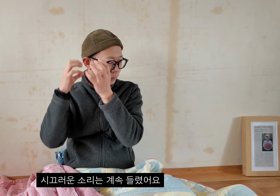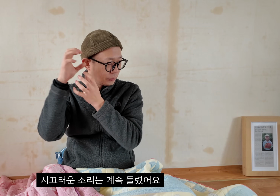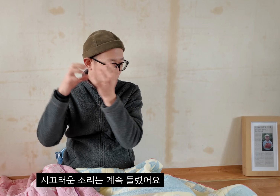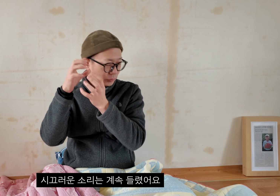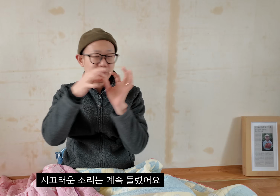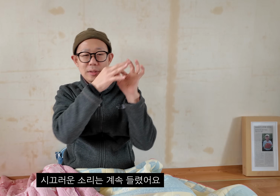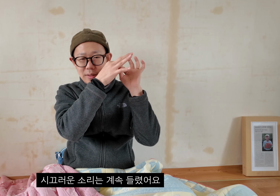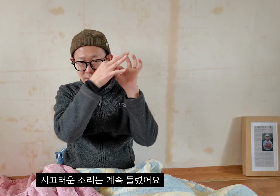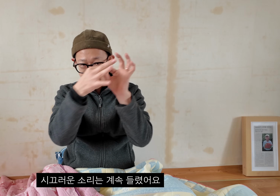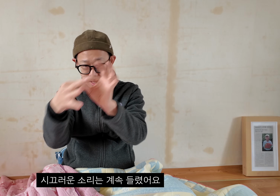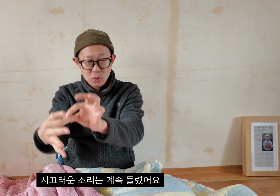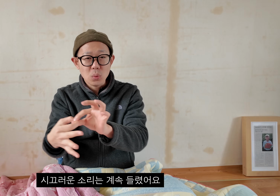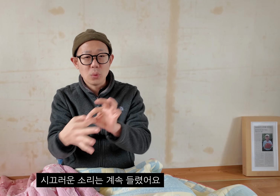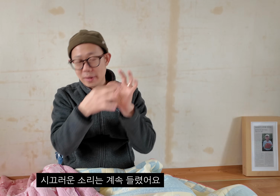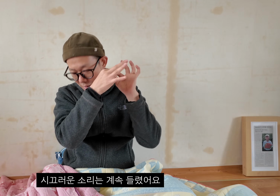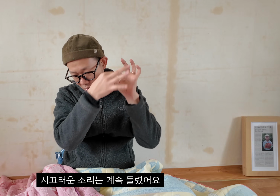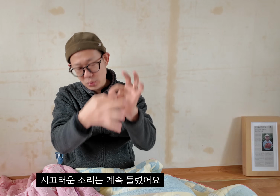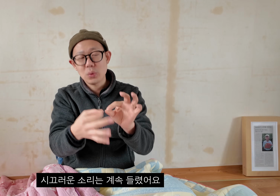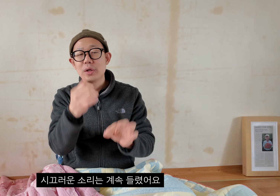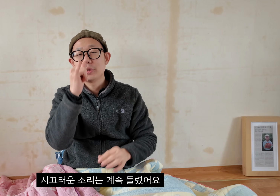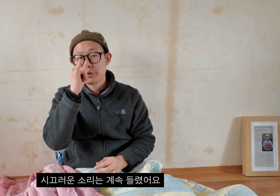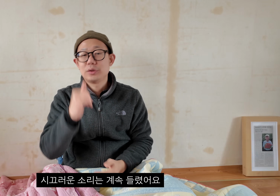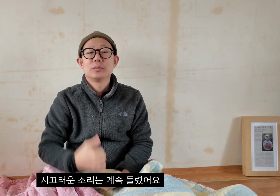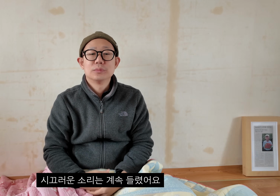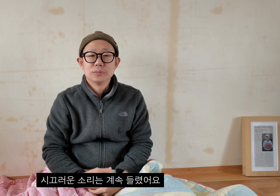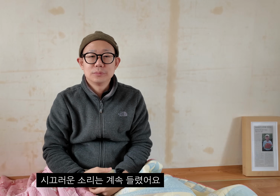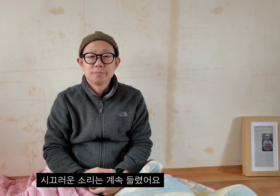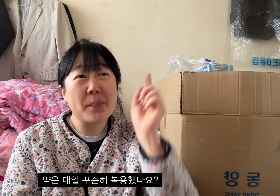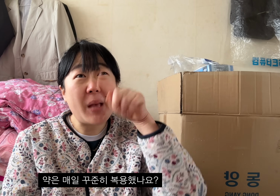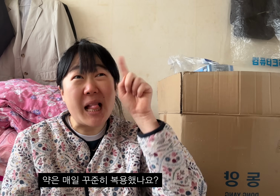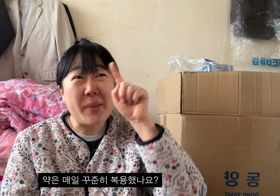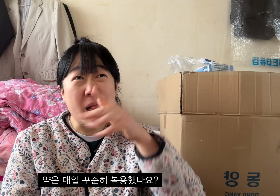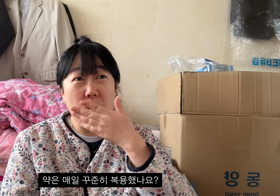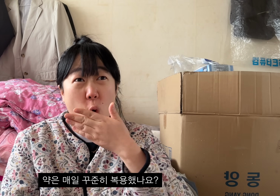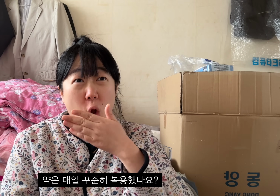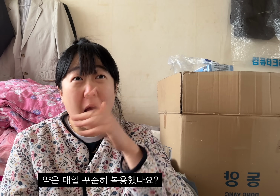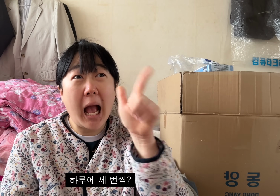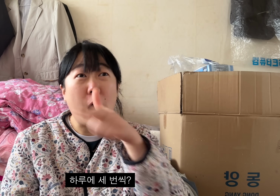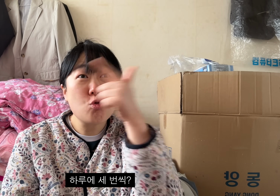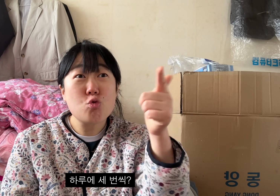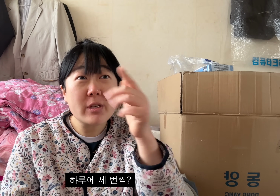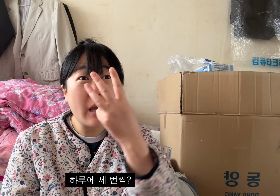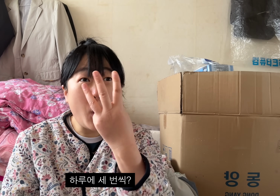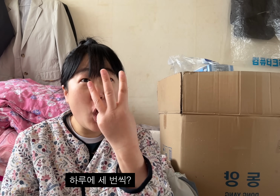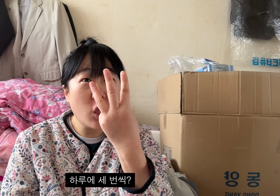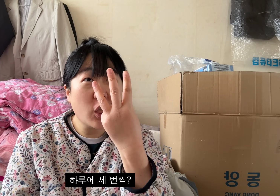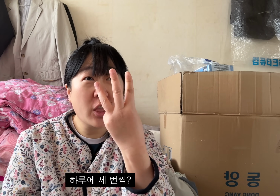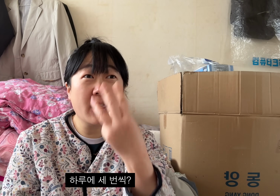I kept hearing noises. Did you take the meds regularly? Three times a day?